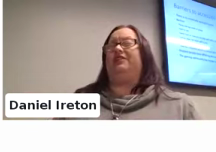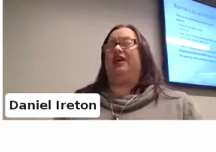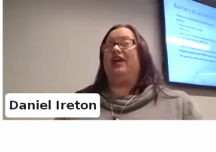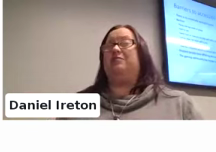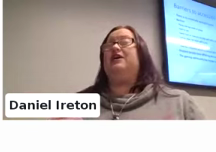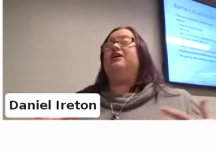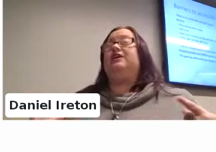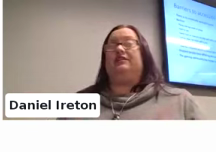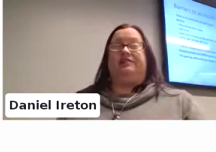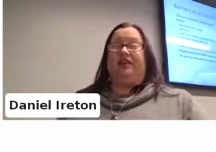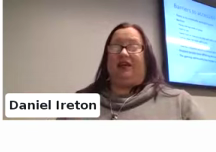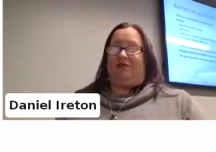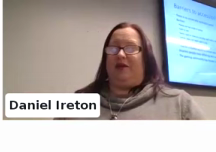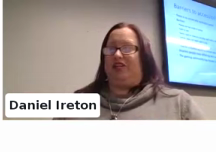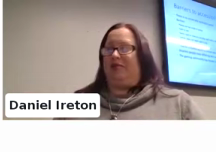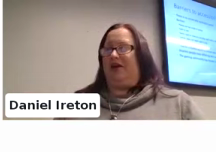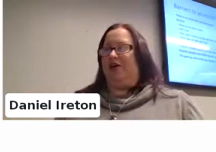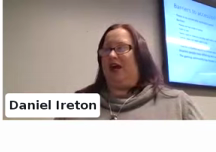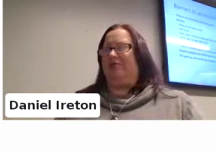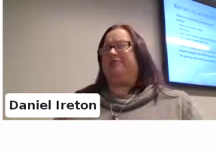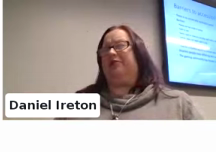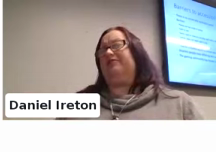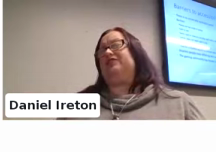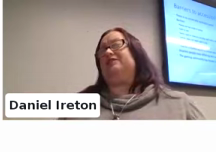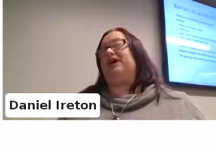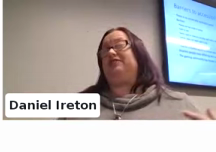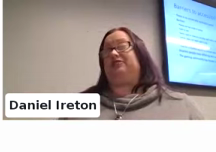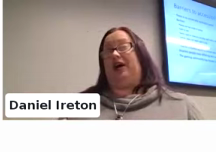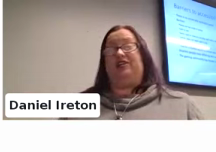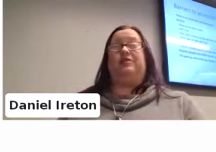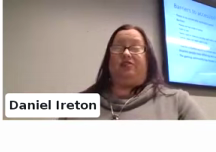And eye contact and gesturing unless I'm really close to someone, and then also, how can icon seal that information.